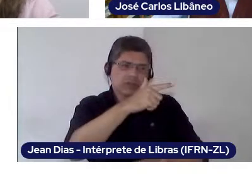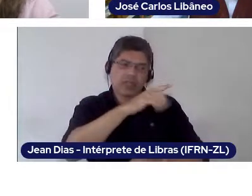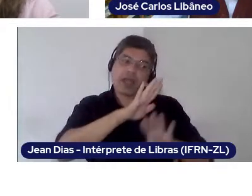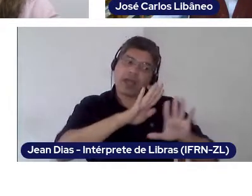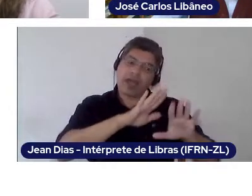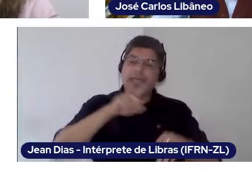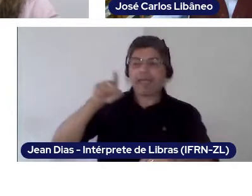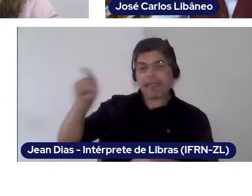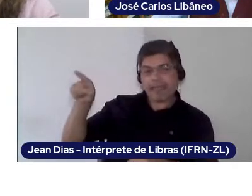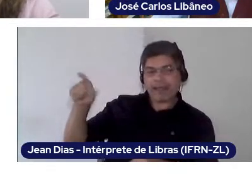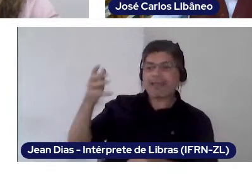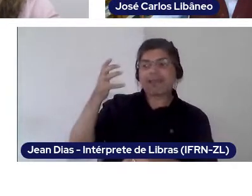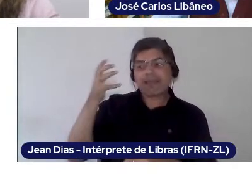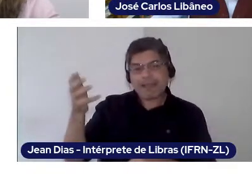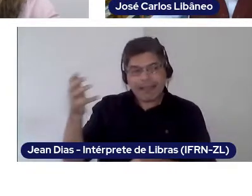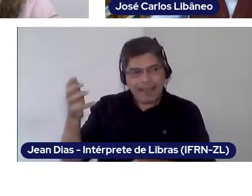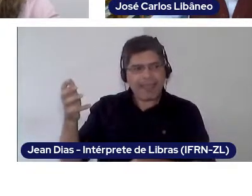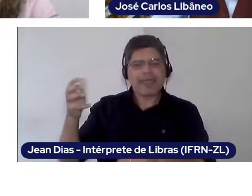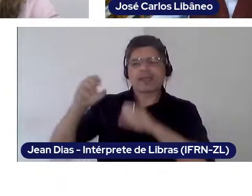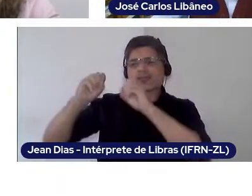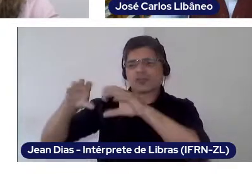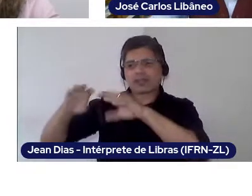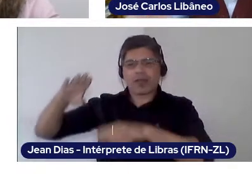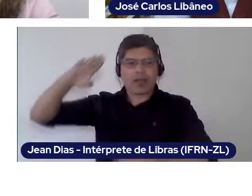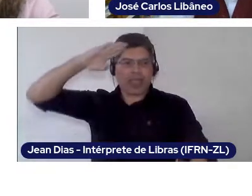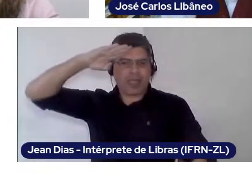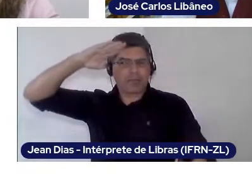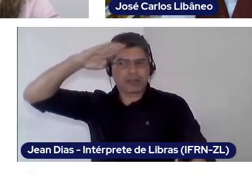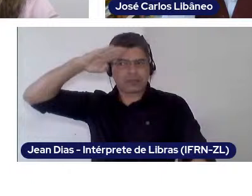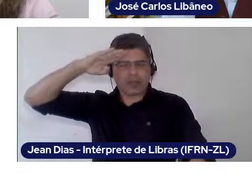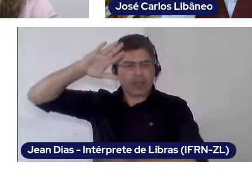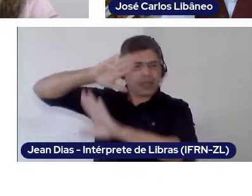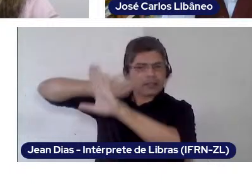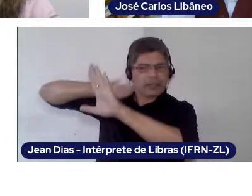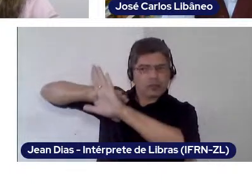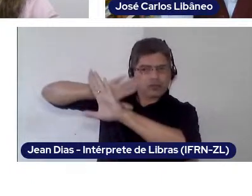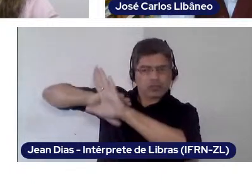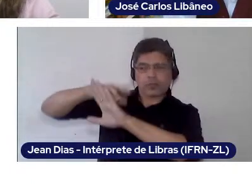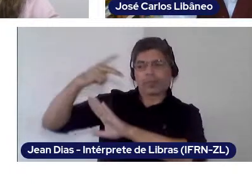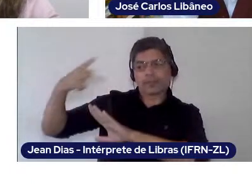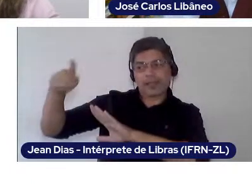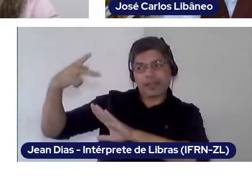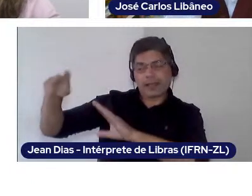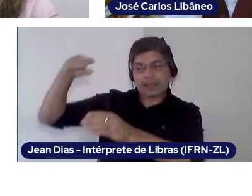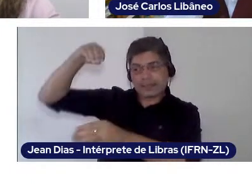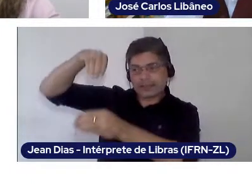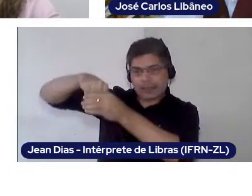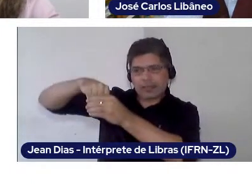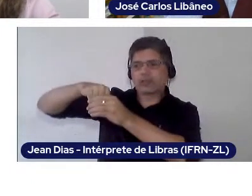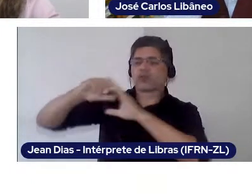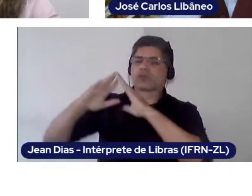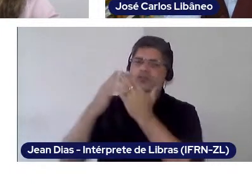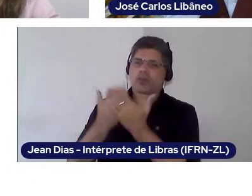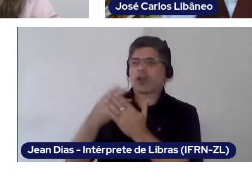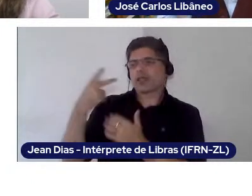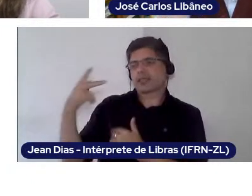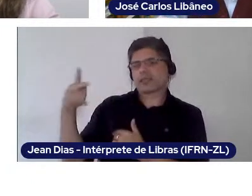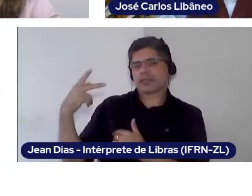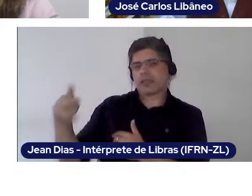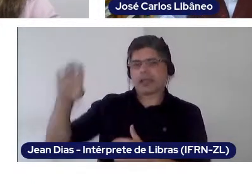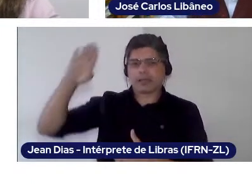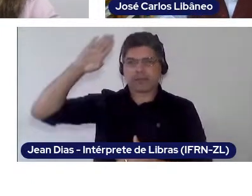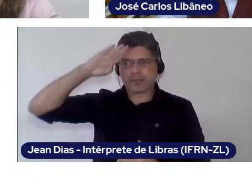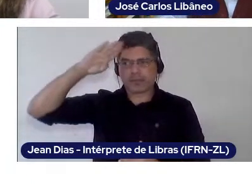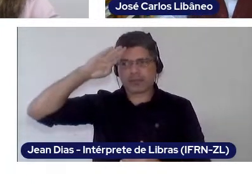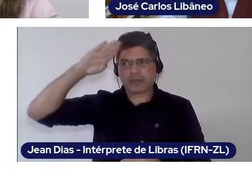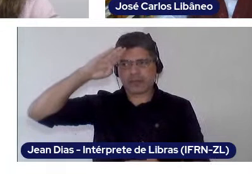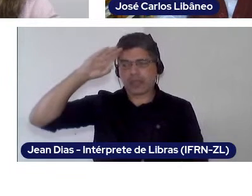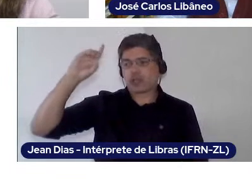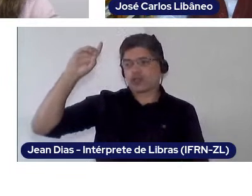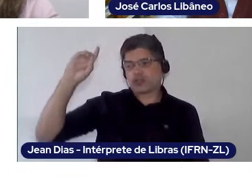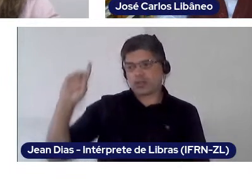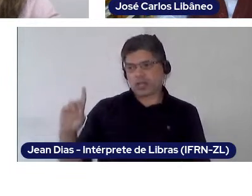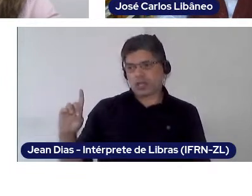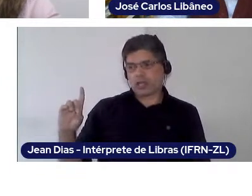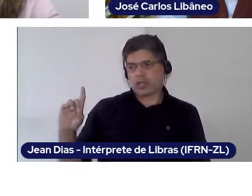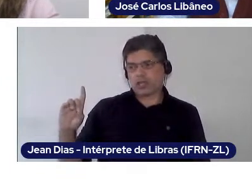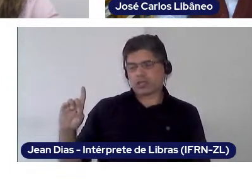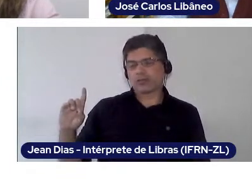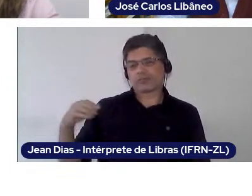They want a militarized educational system, in which their extreme right-wing ideology will be the only one that is discussed in schools. That, right now, is an ideology that harms our country.